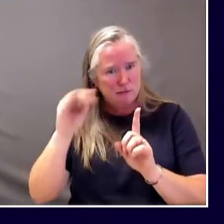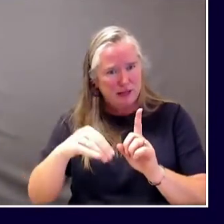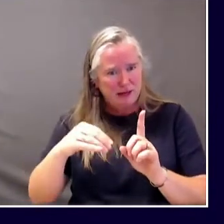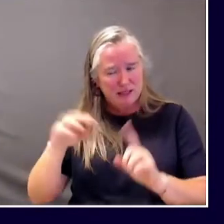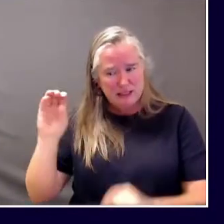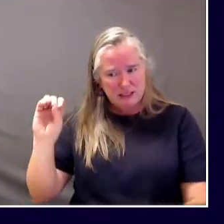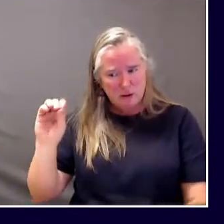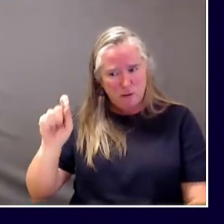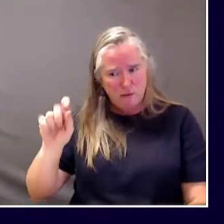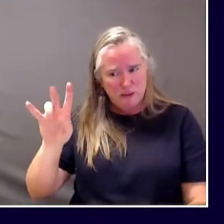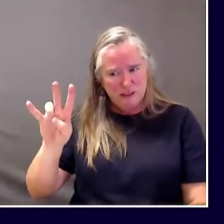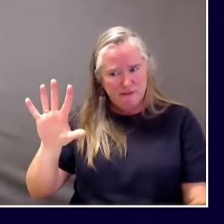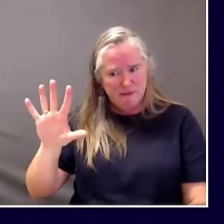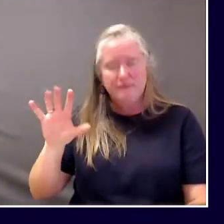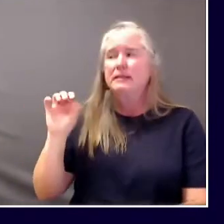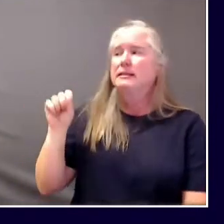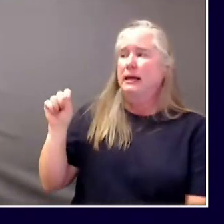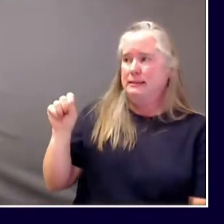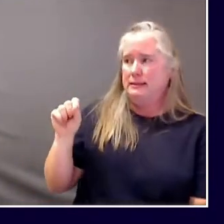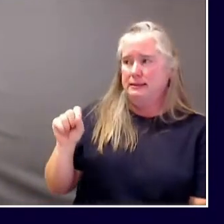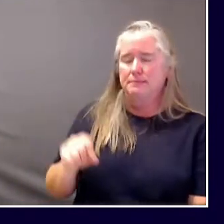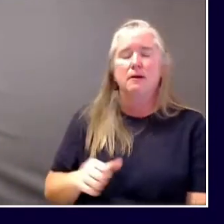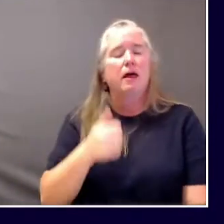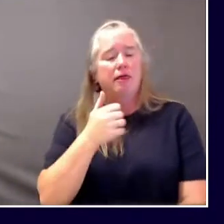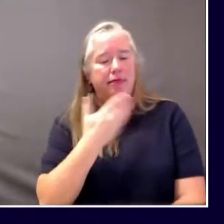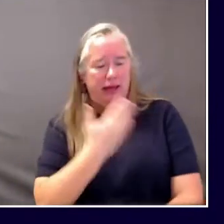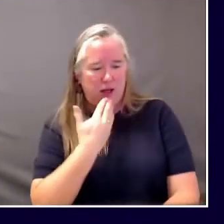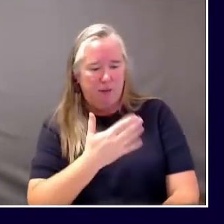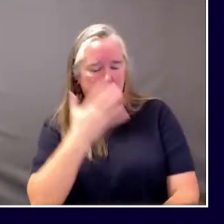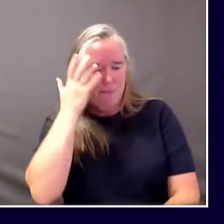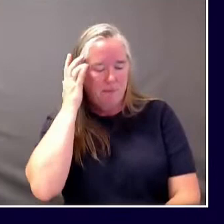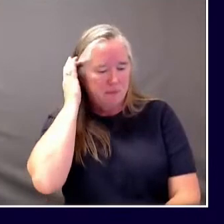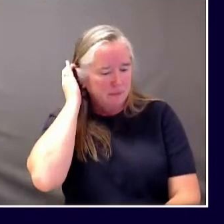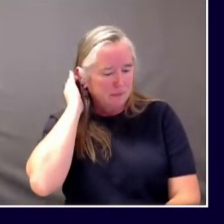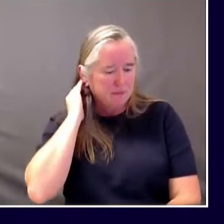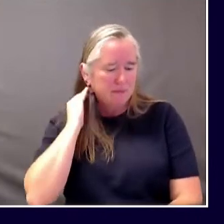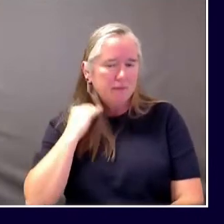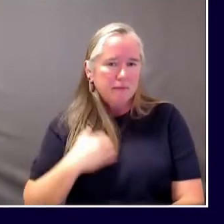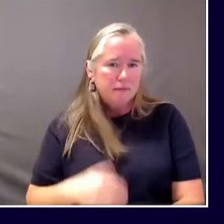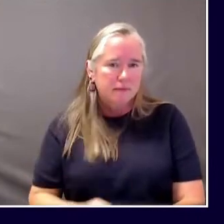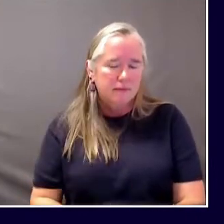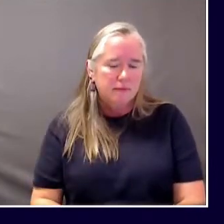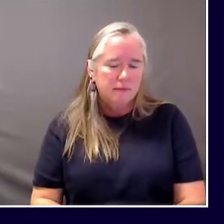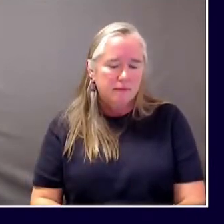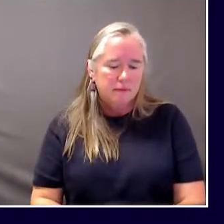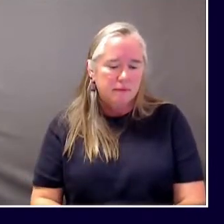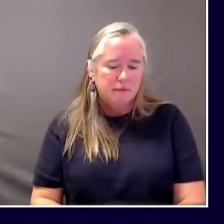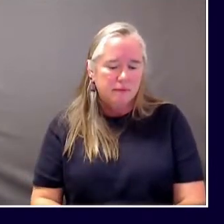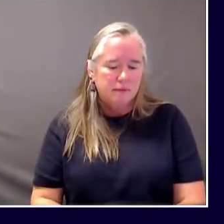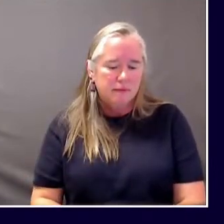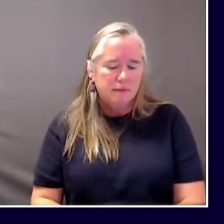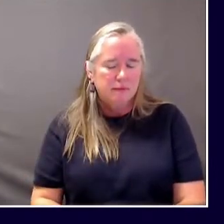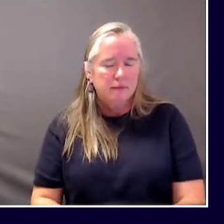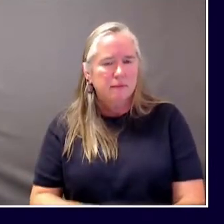correct okay great thank you I'm